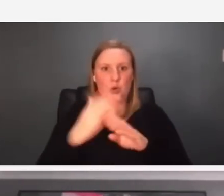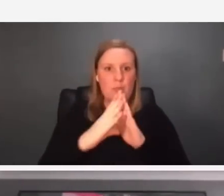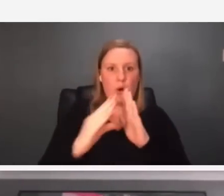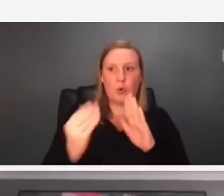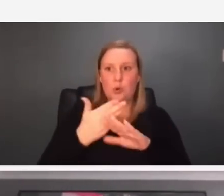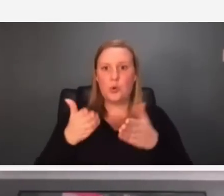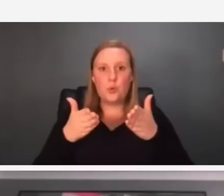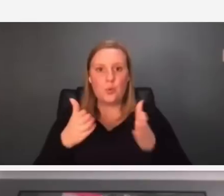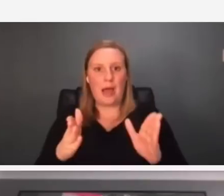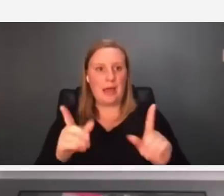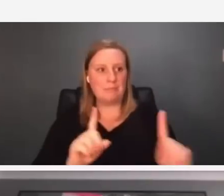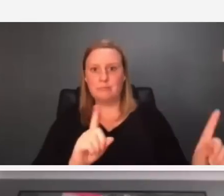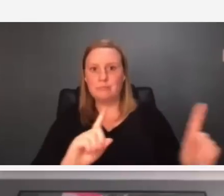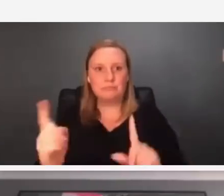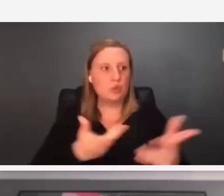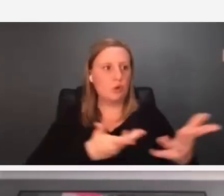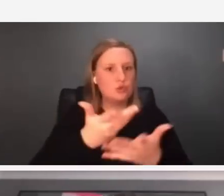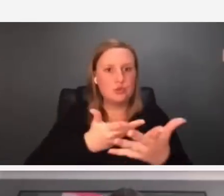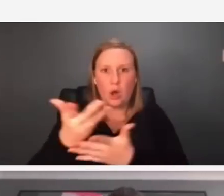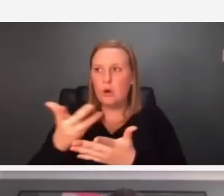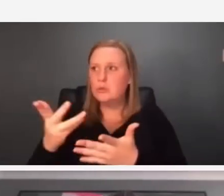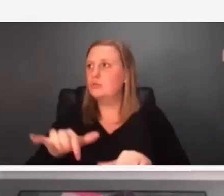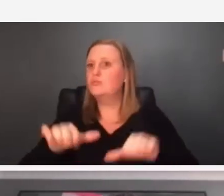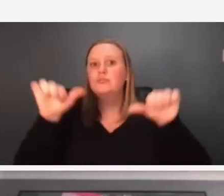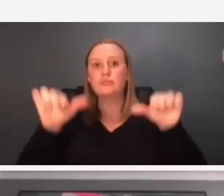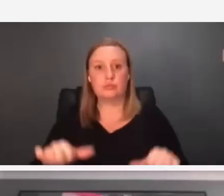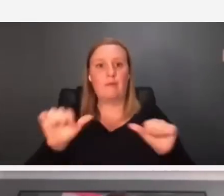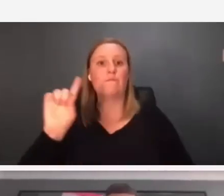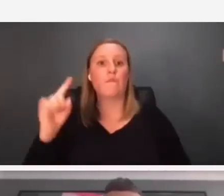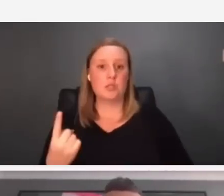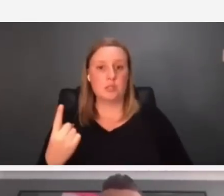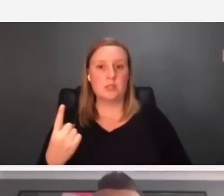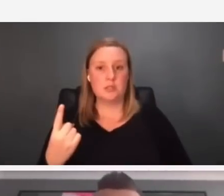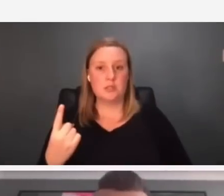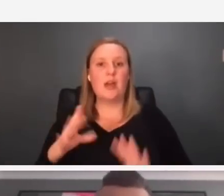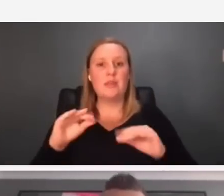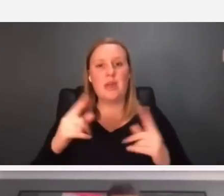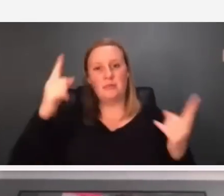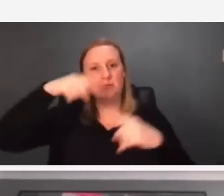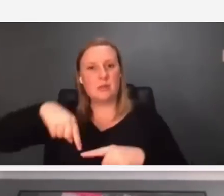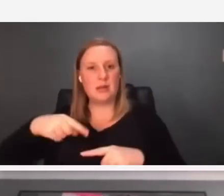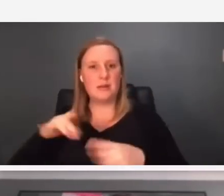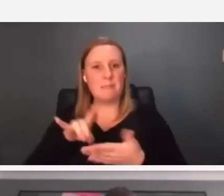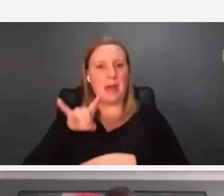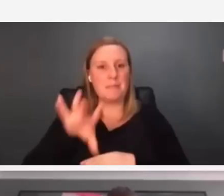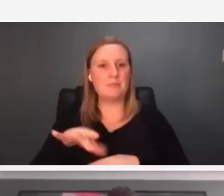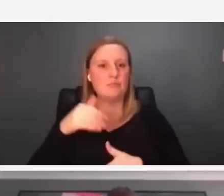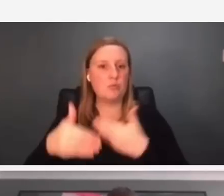in the broad thinks is the best model for a future Support at Home Program and then you come to how does